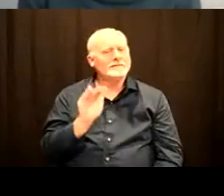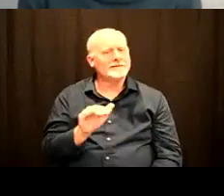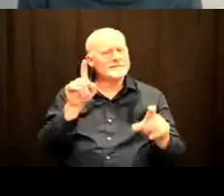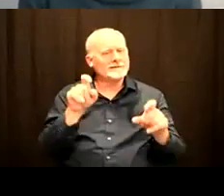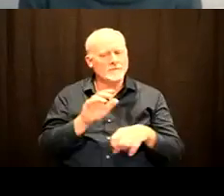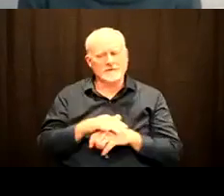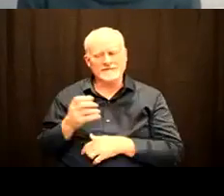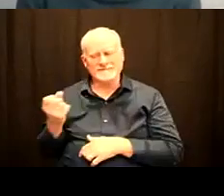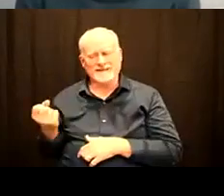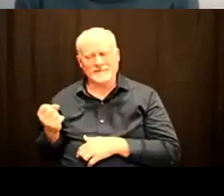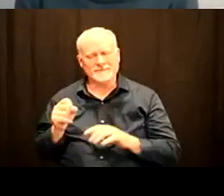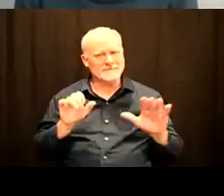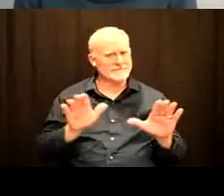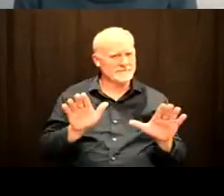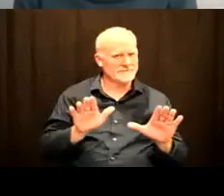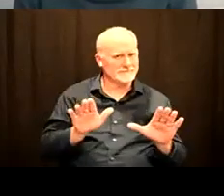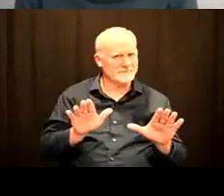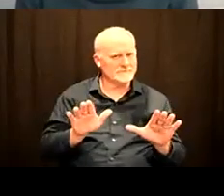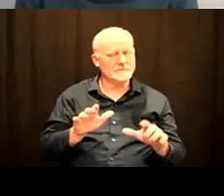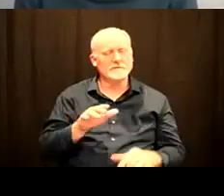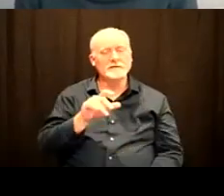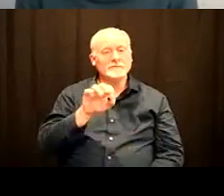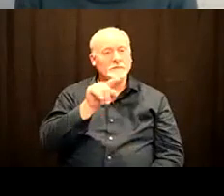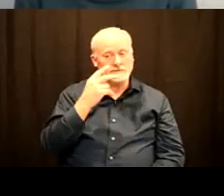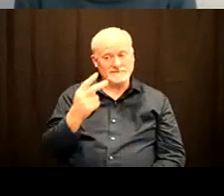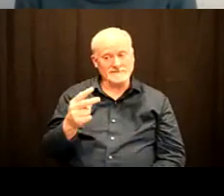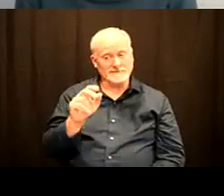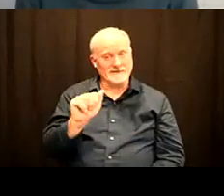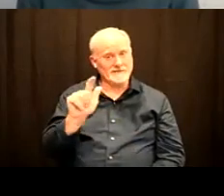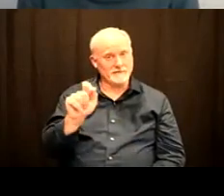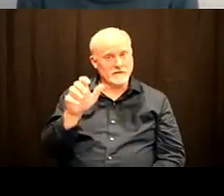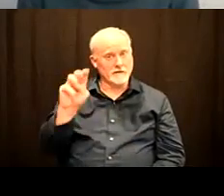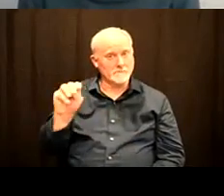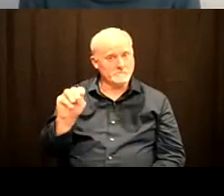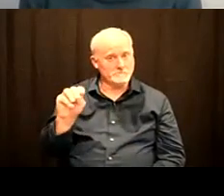and sundays so if you're reading al.com and you're getting your case updates from al.com